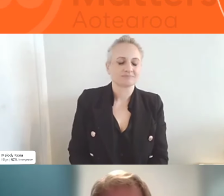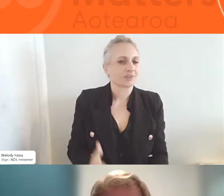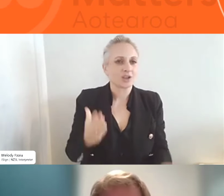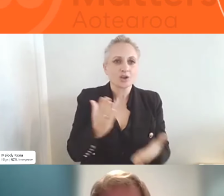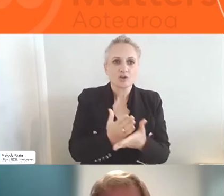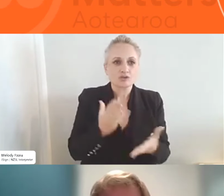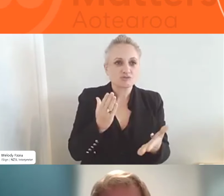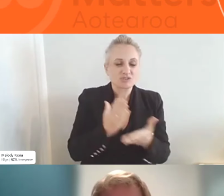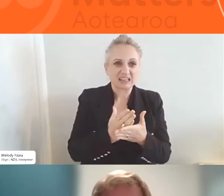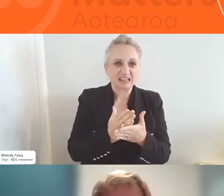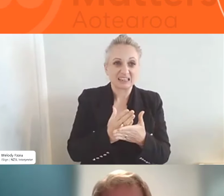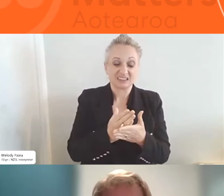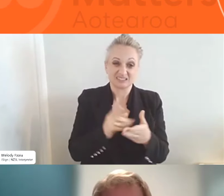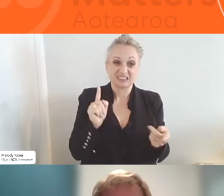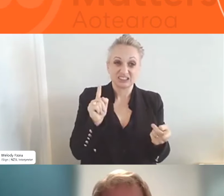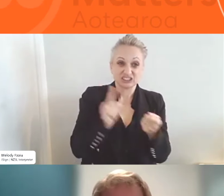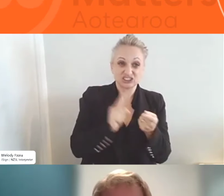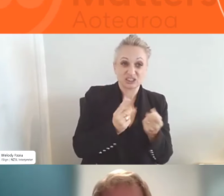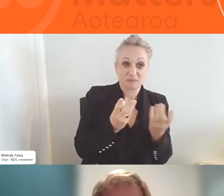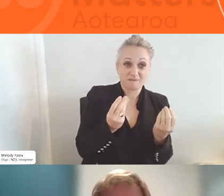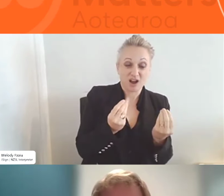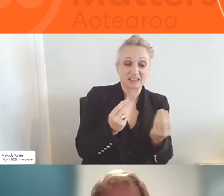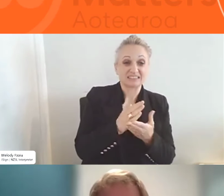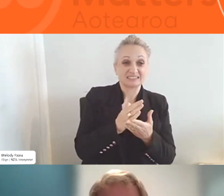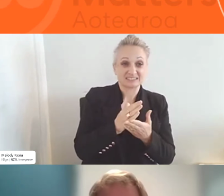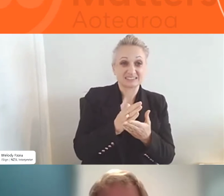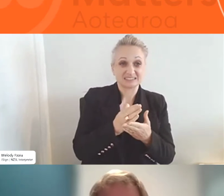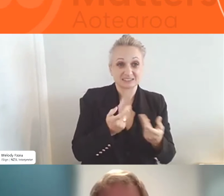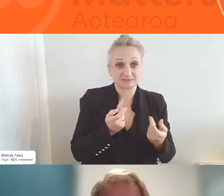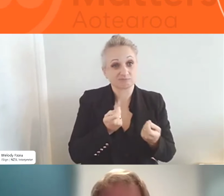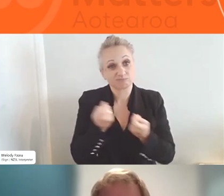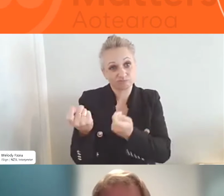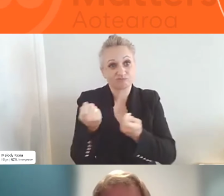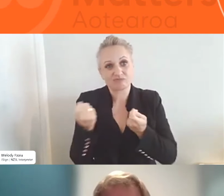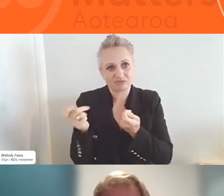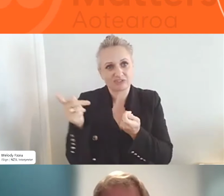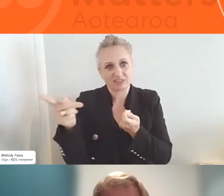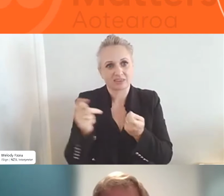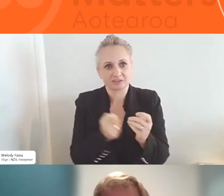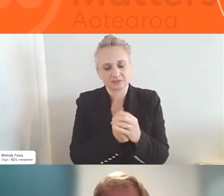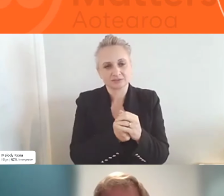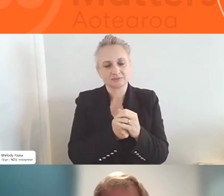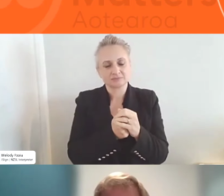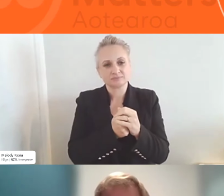finance and all that sort of stuff. I guess to further that, if there